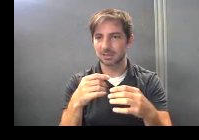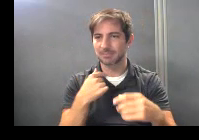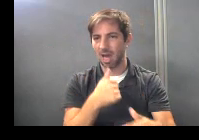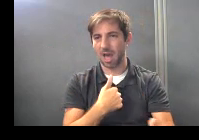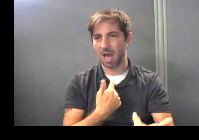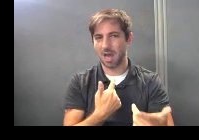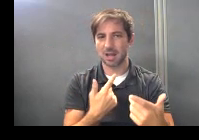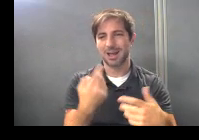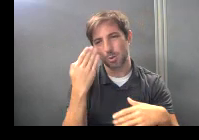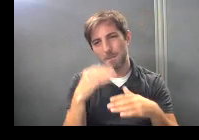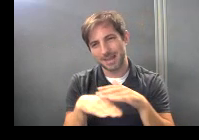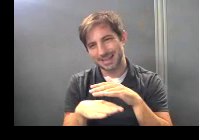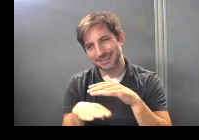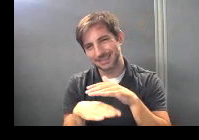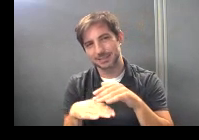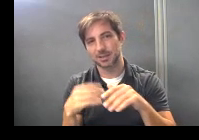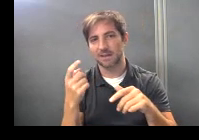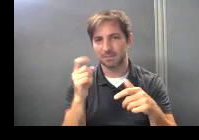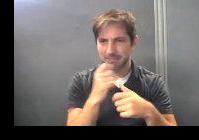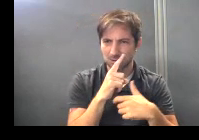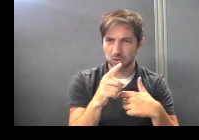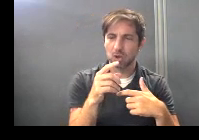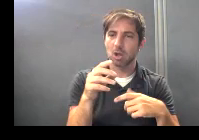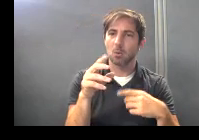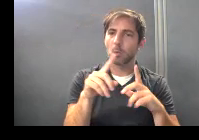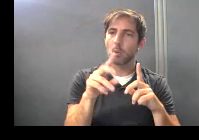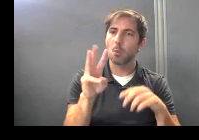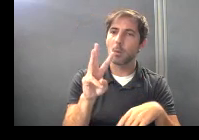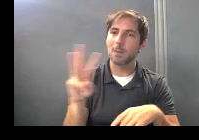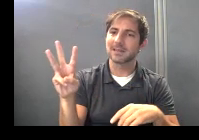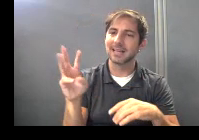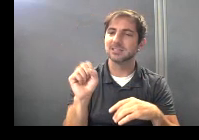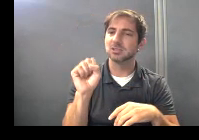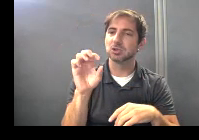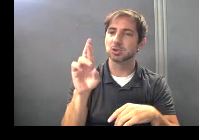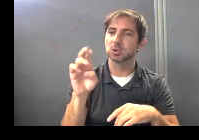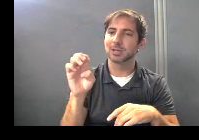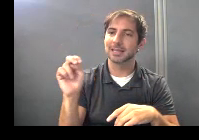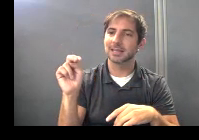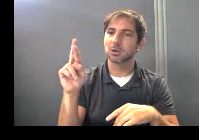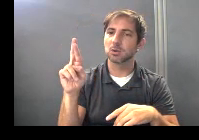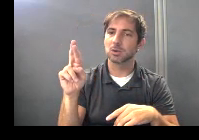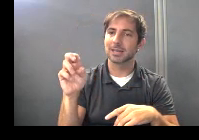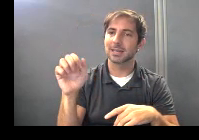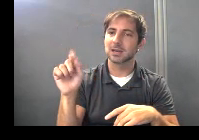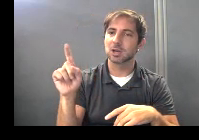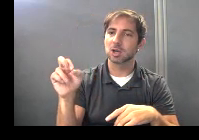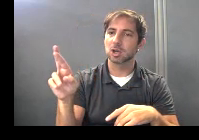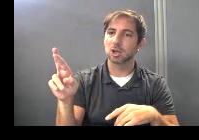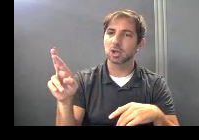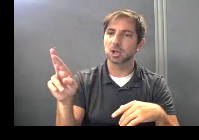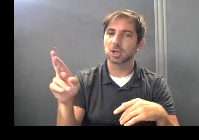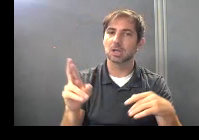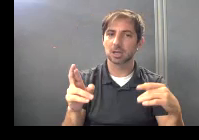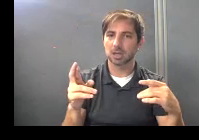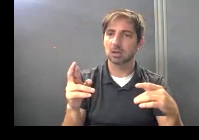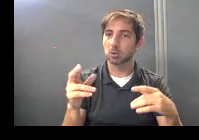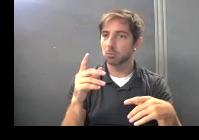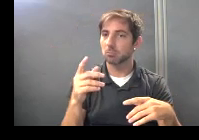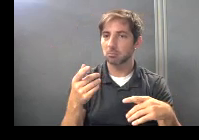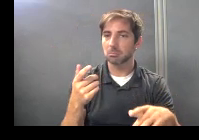YOUR WEBSITE MUST BE SCREEN READER FRIENDLY, PEOPLE THAT READ SOFTWARE AS THE ELECTRONIC